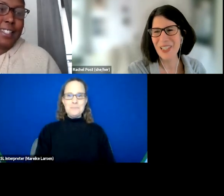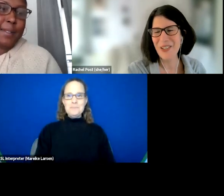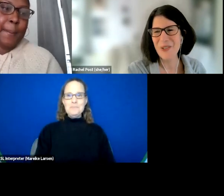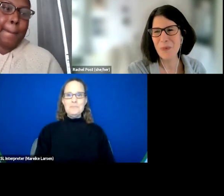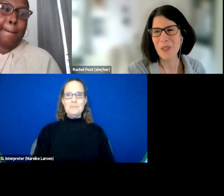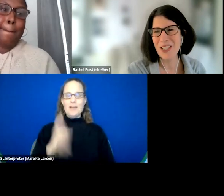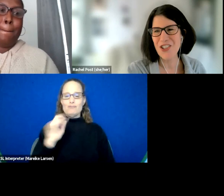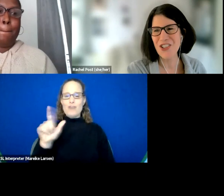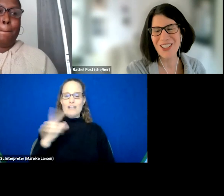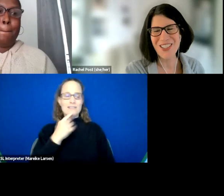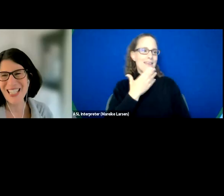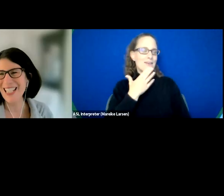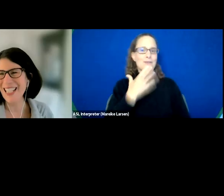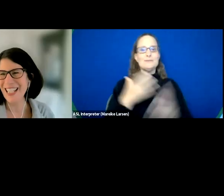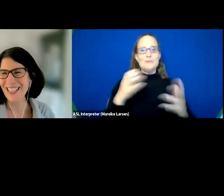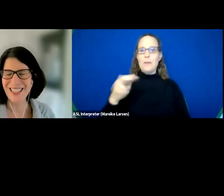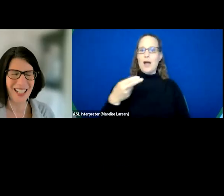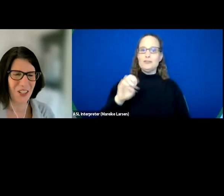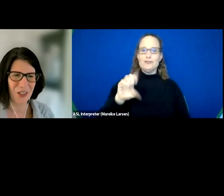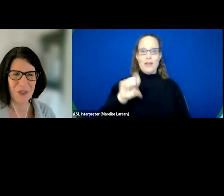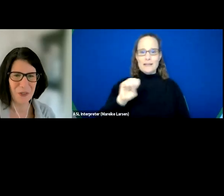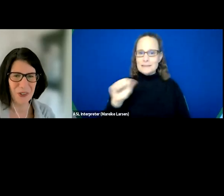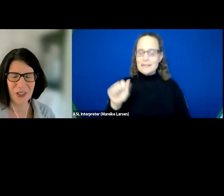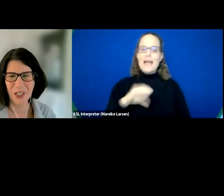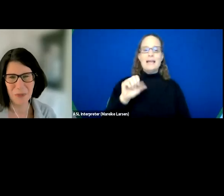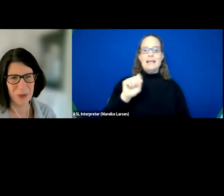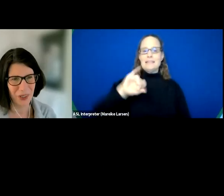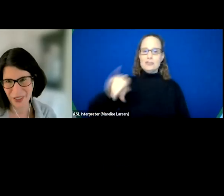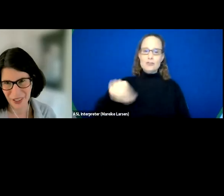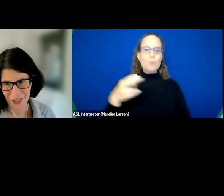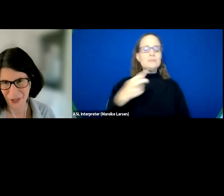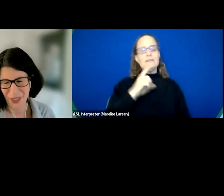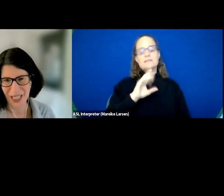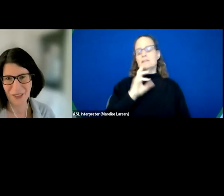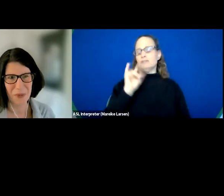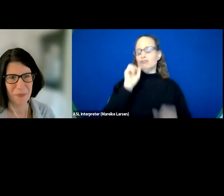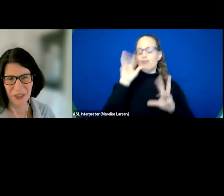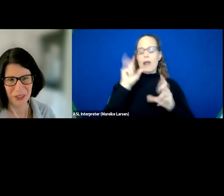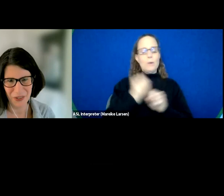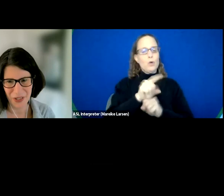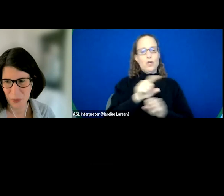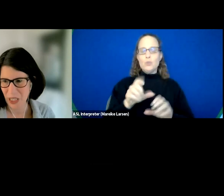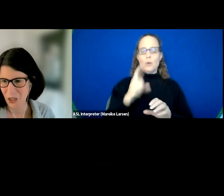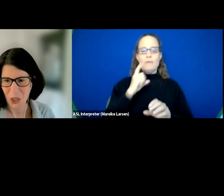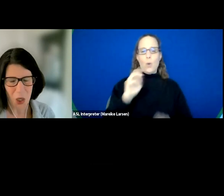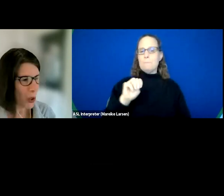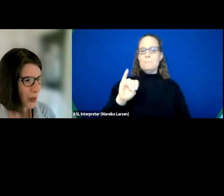Thank you so much, Chelsea and St. Joseph for the incredible work that you're doing for Miracles as well.